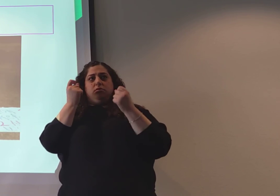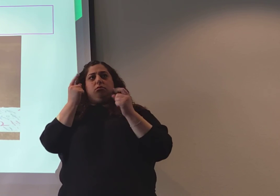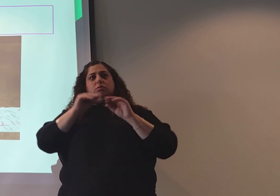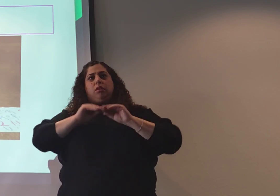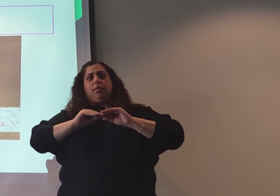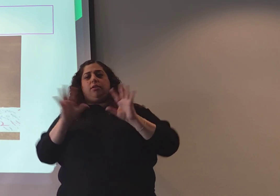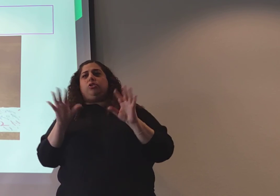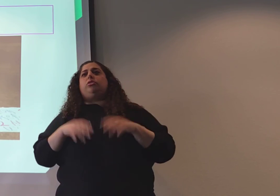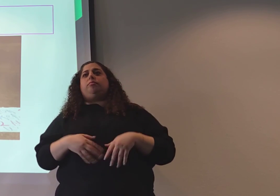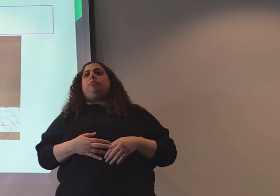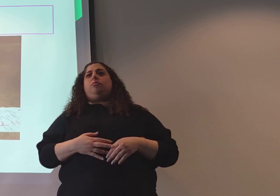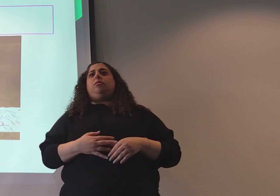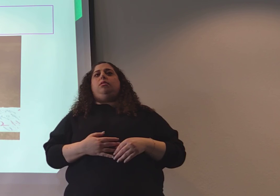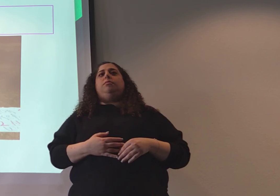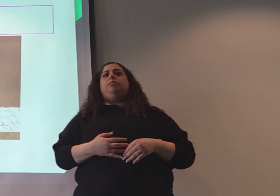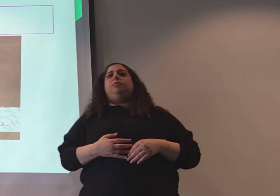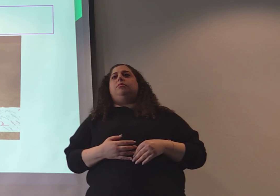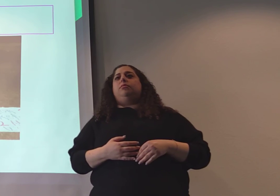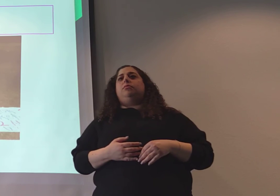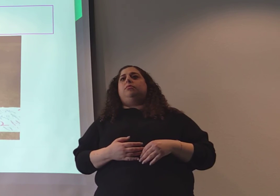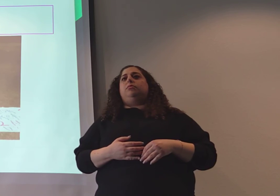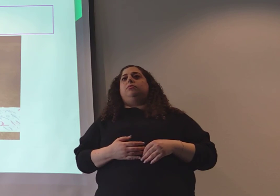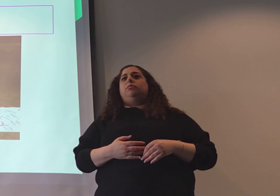Anyone else have any questions?